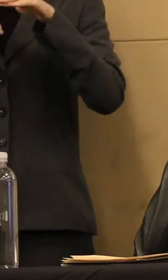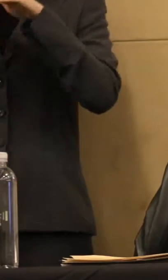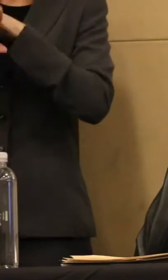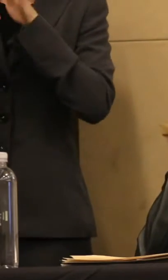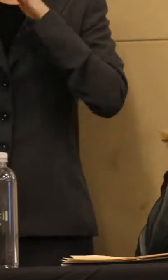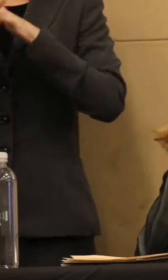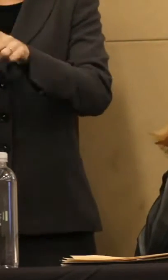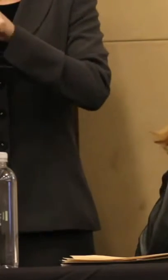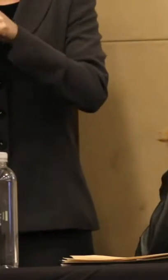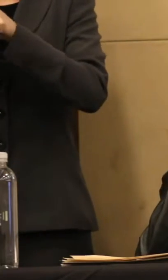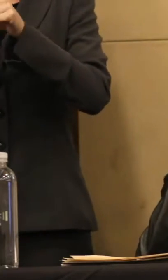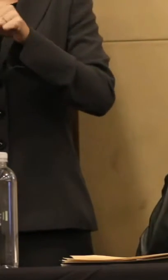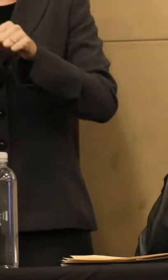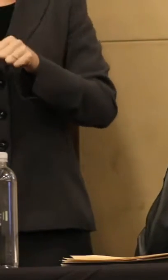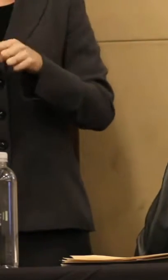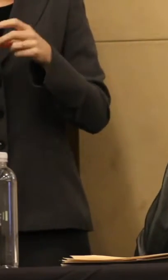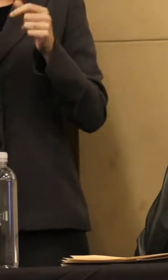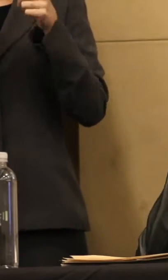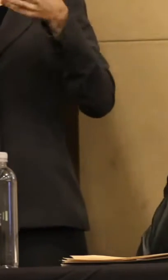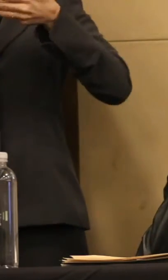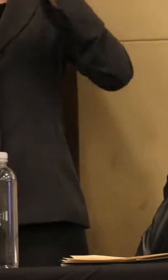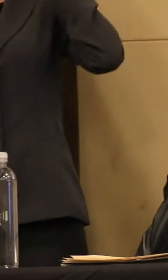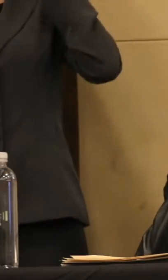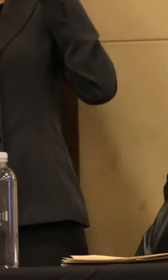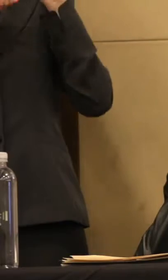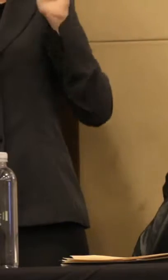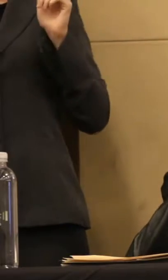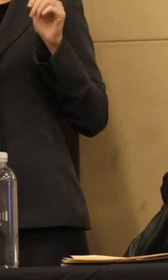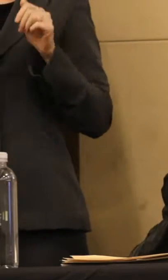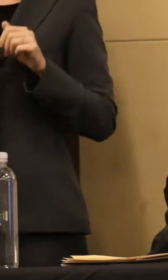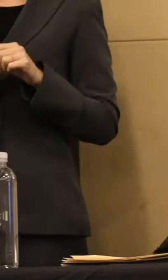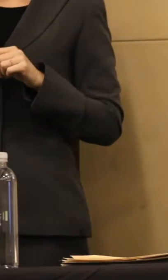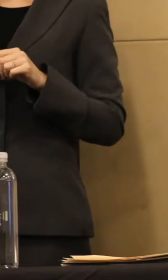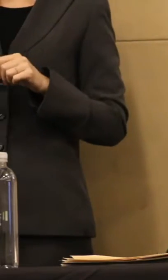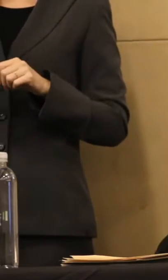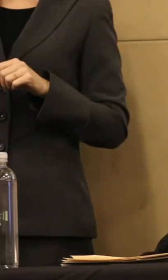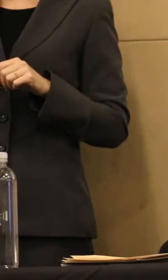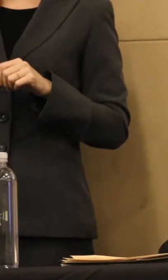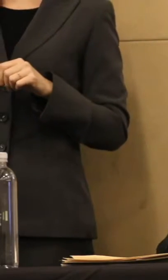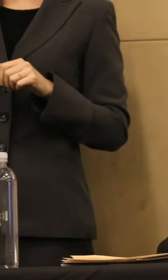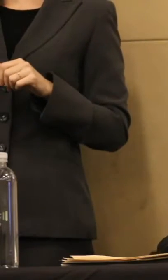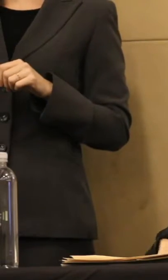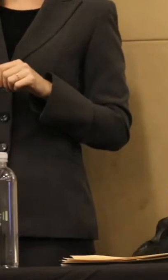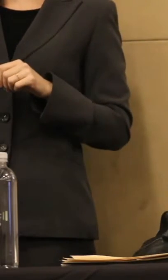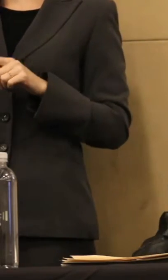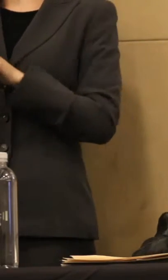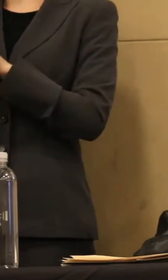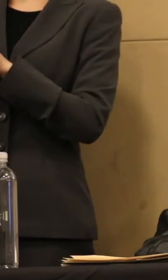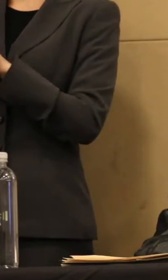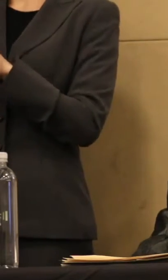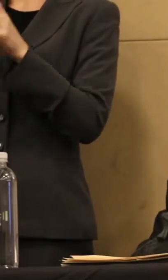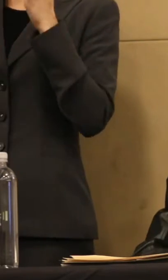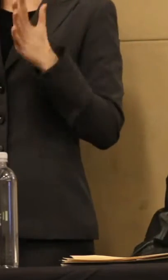There's a comedian, Mitch Hedberg, who said this about following your dreams, because